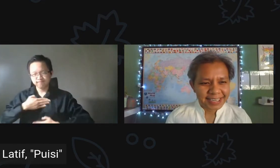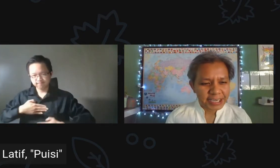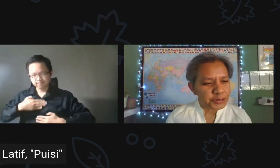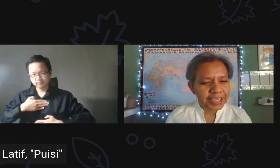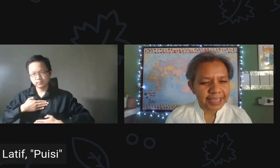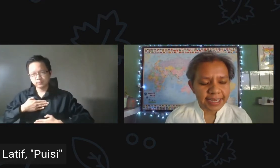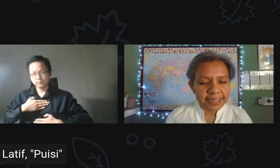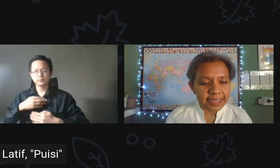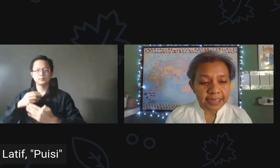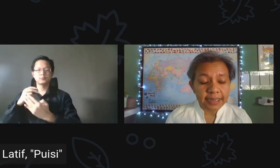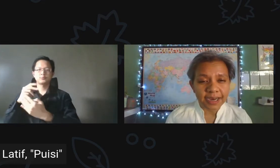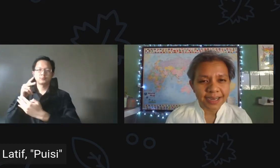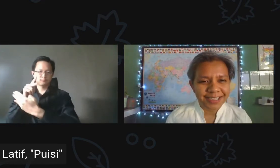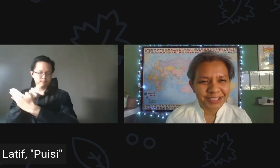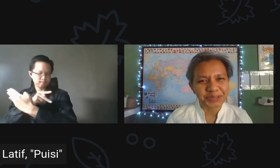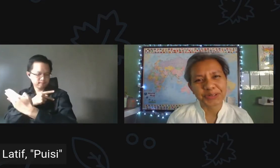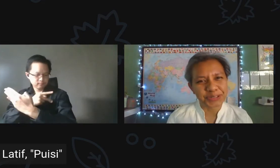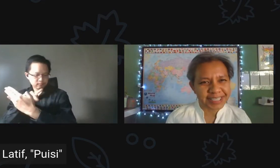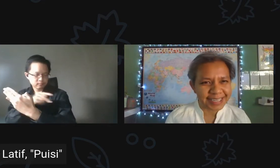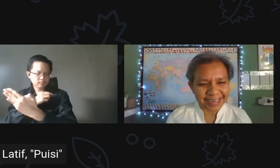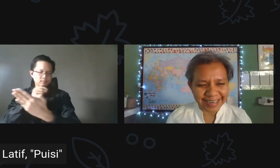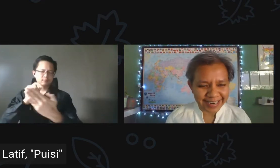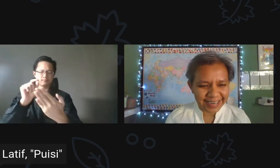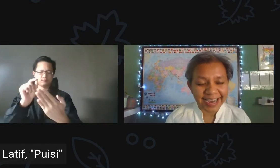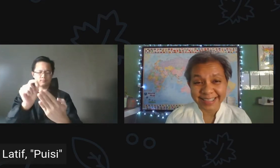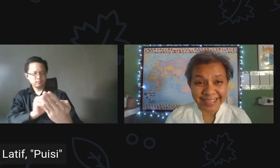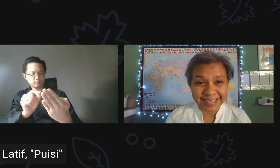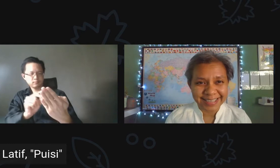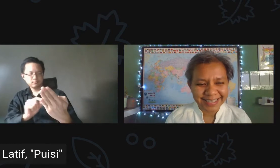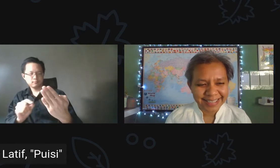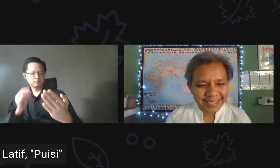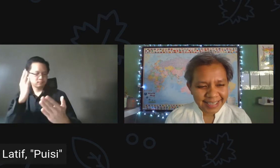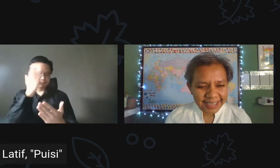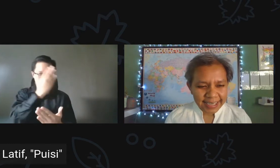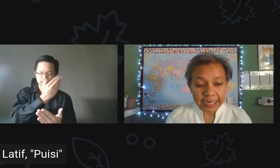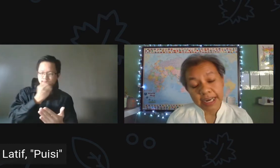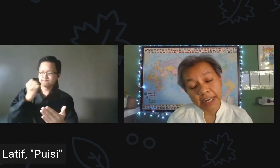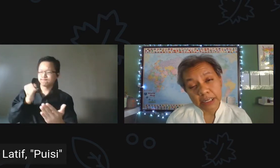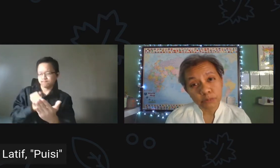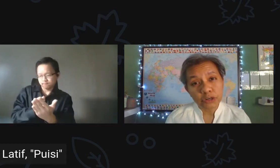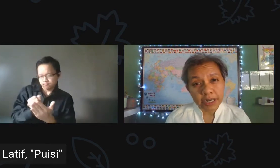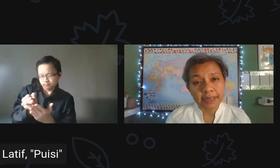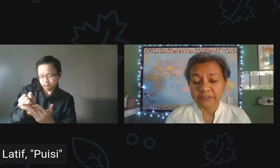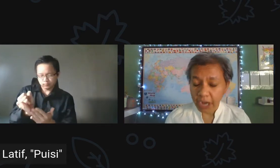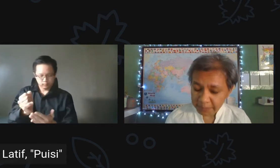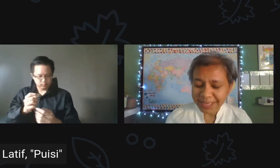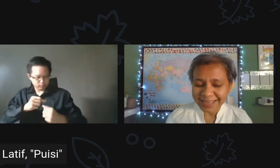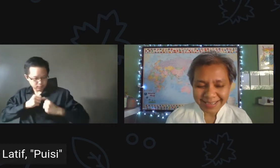Nukilan indah tulus dari hati Kadang-kala mudah difahami